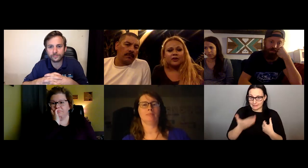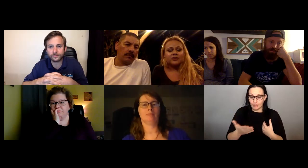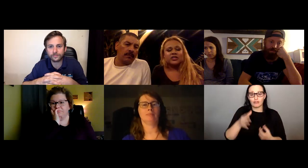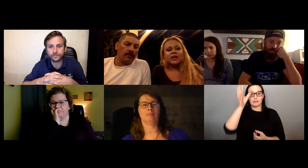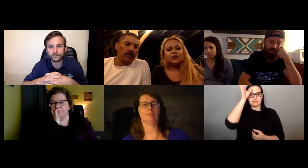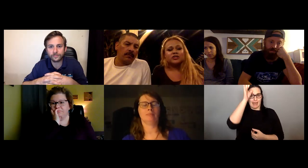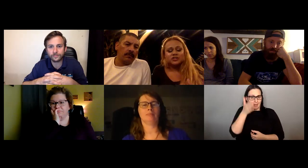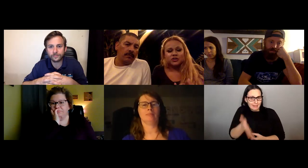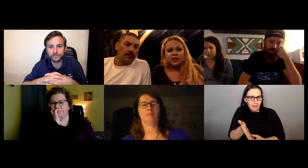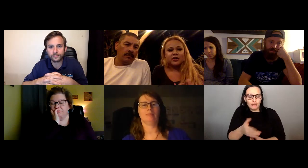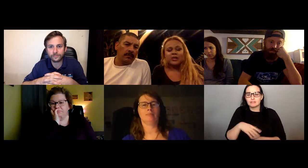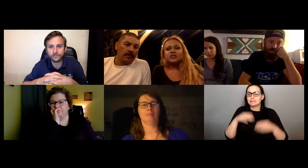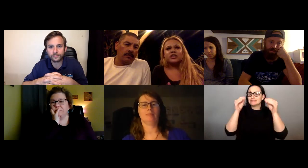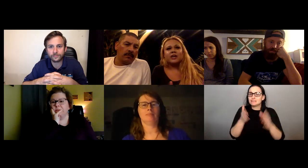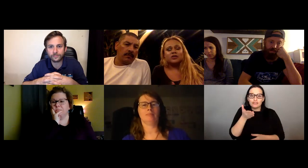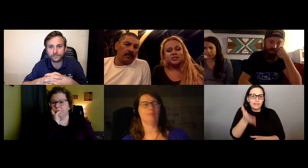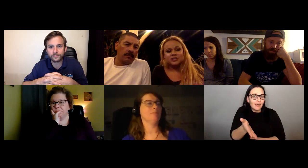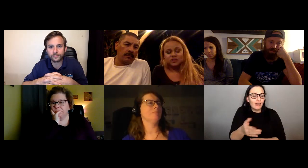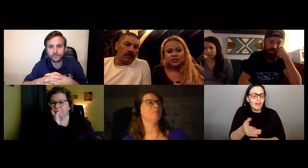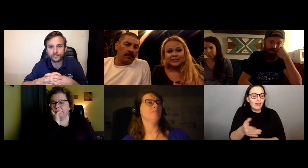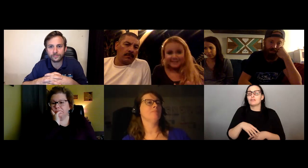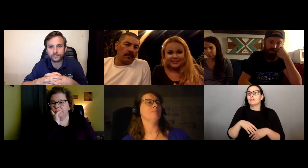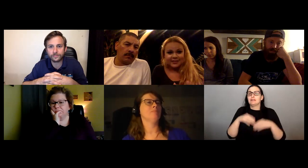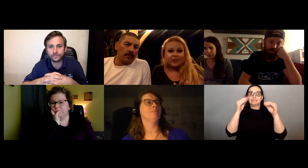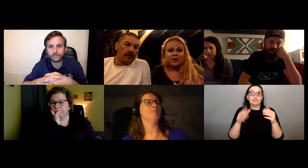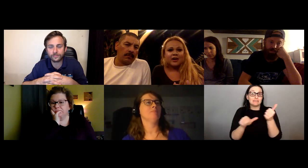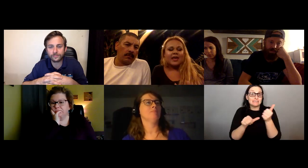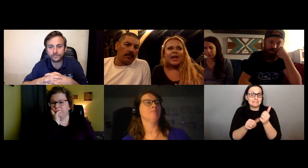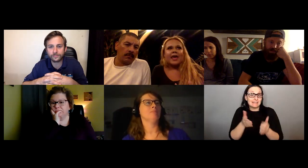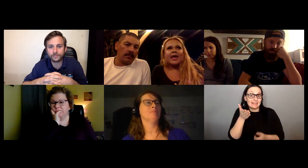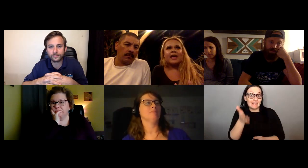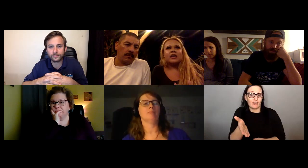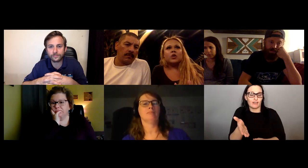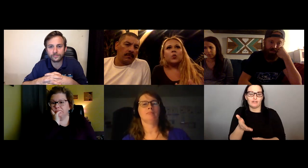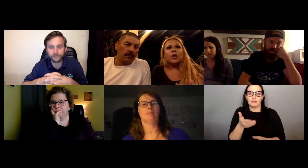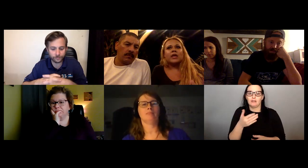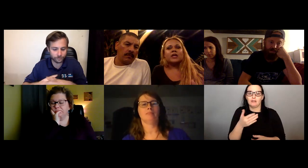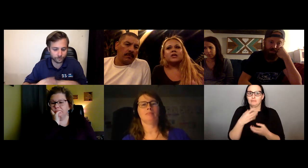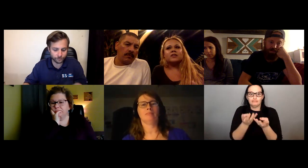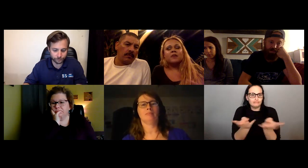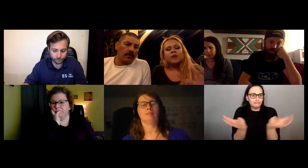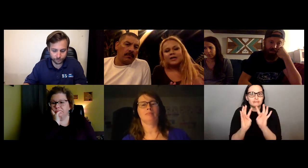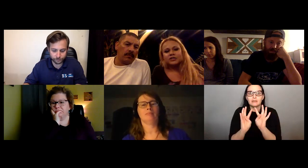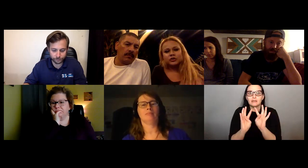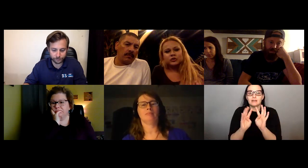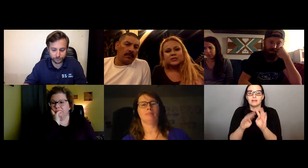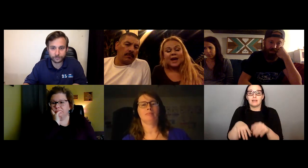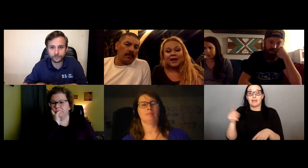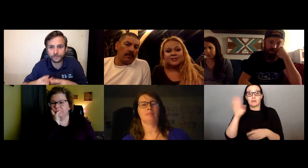she had her teacher there she had her teacher assistant there